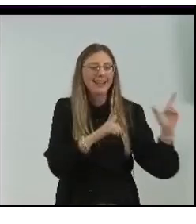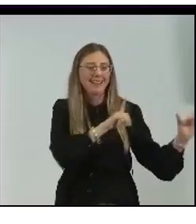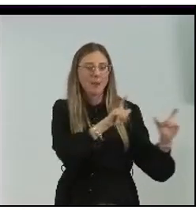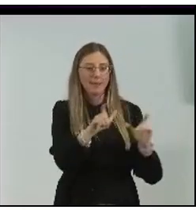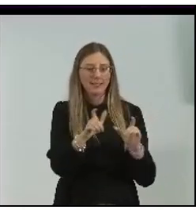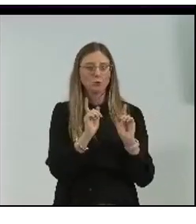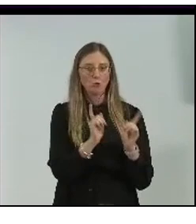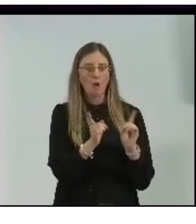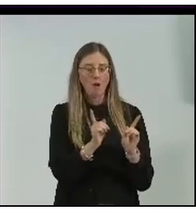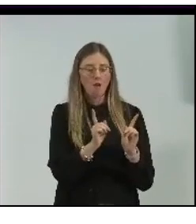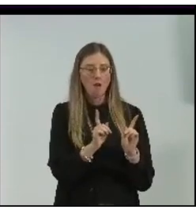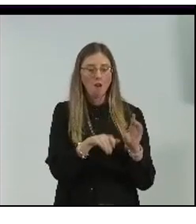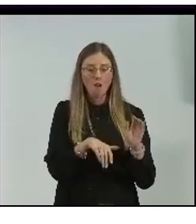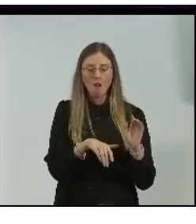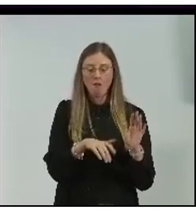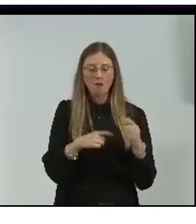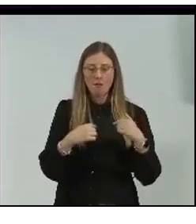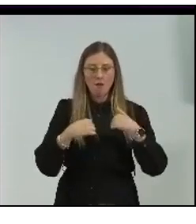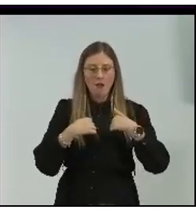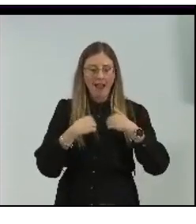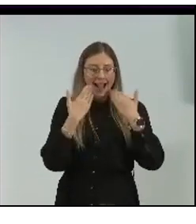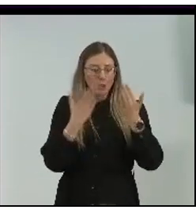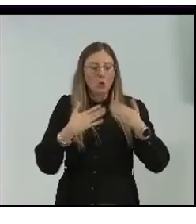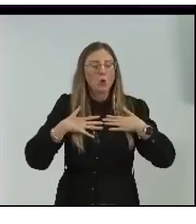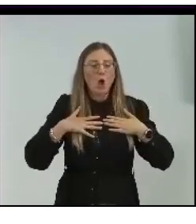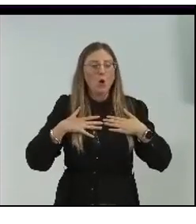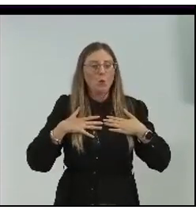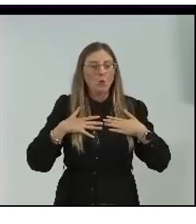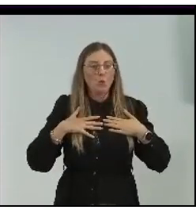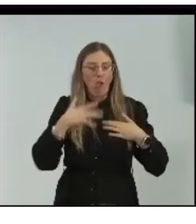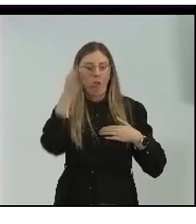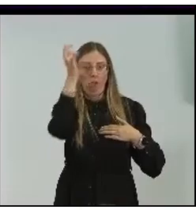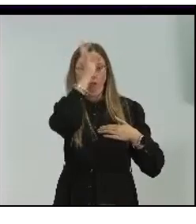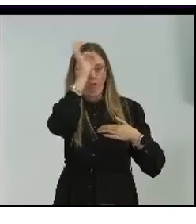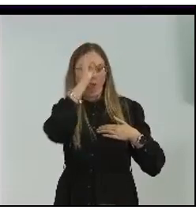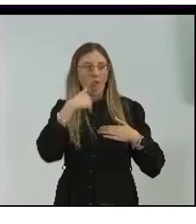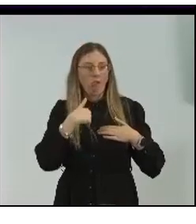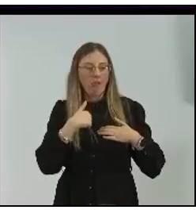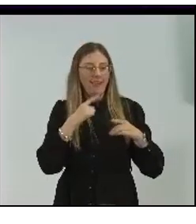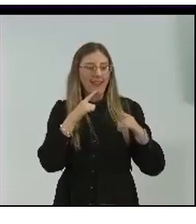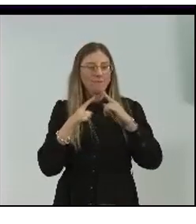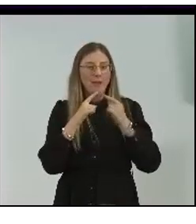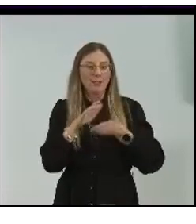And at the end of the day, I may not know that, and you know, it gets lost.